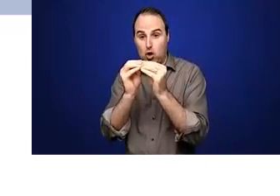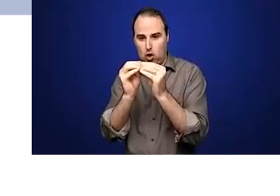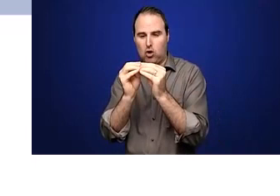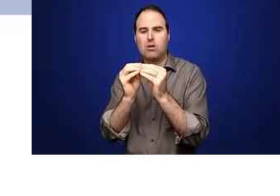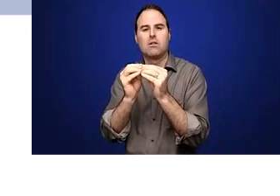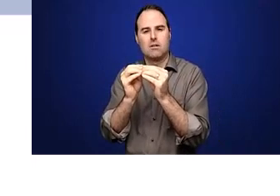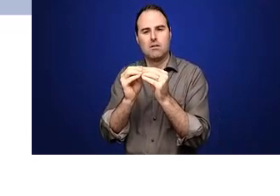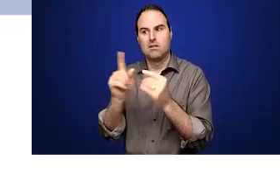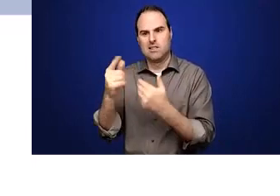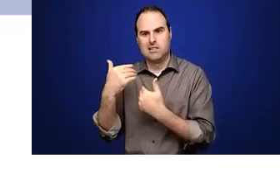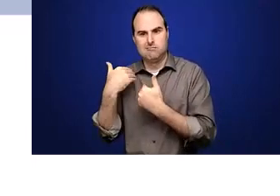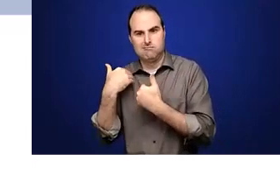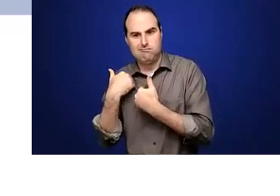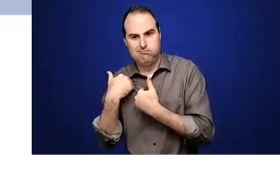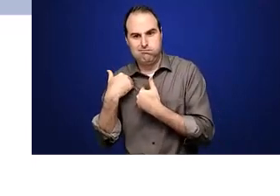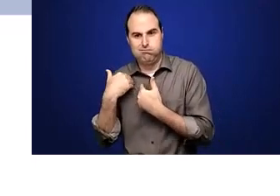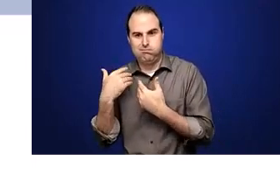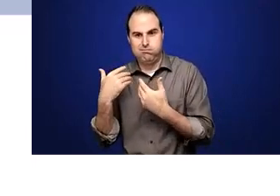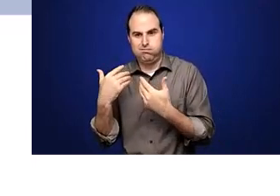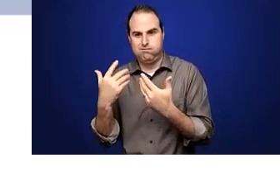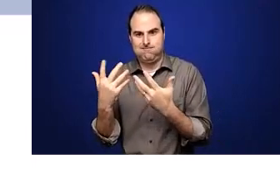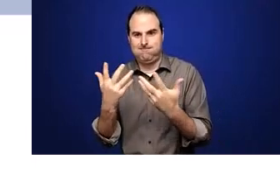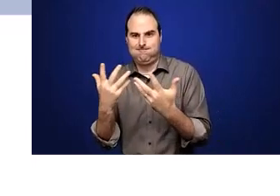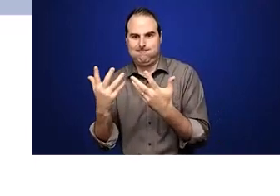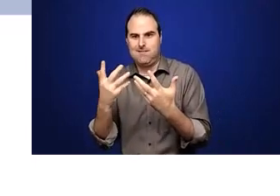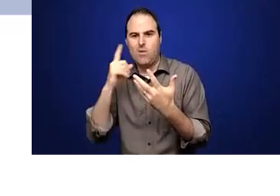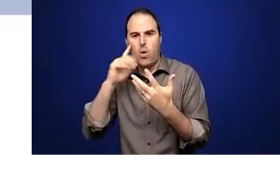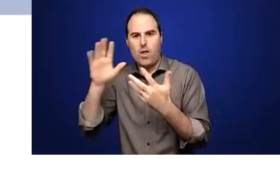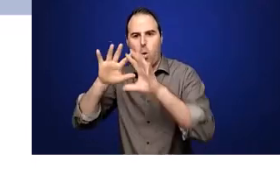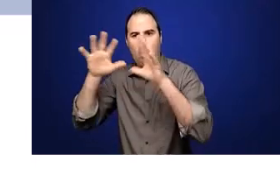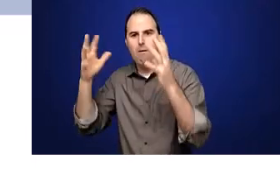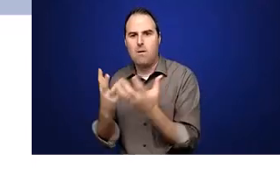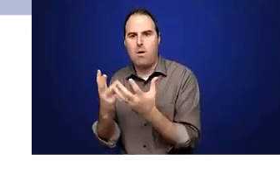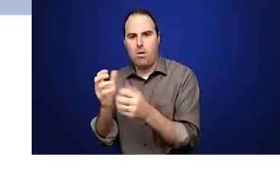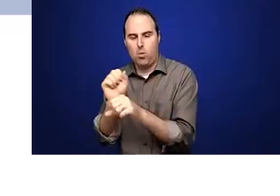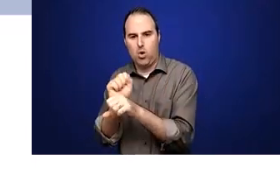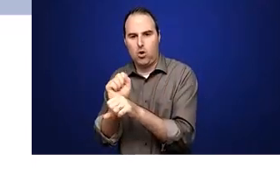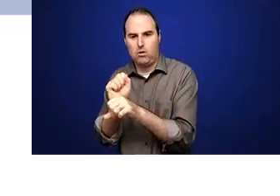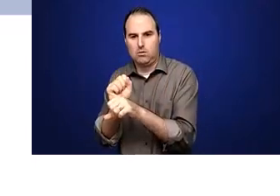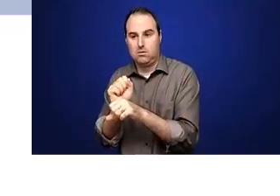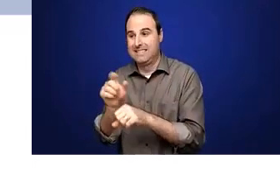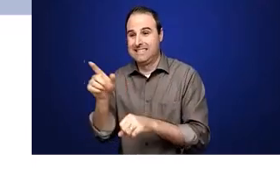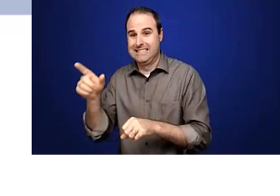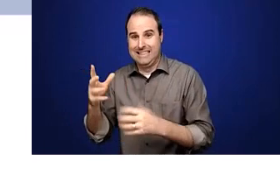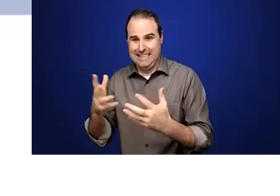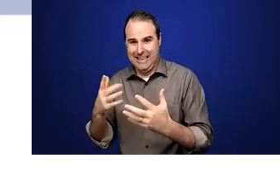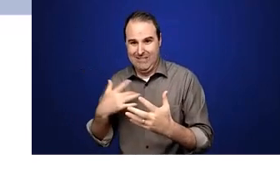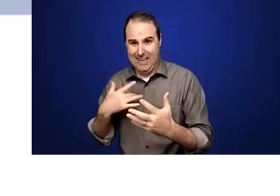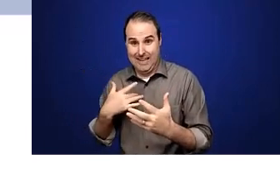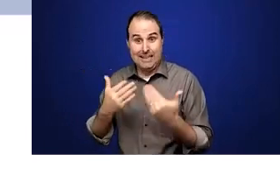the difficulty that they may have performing these job demands due to their health, and the change in their ability